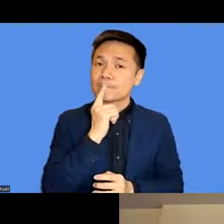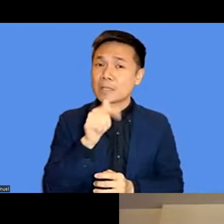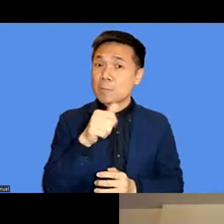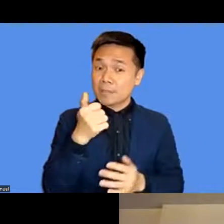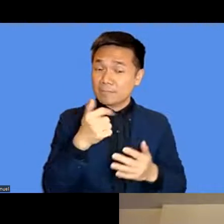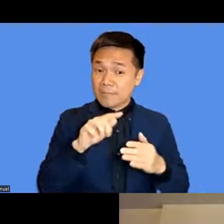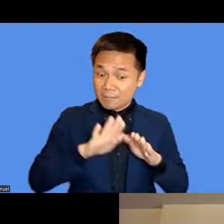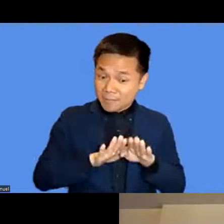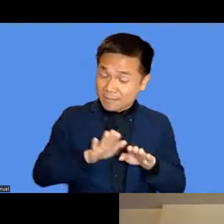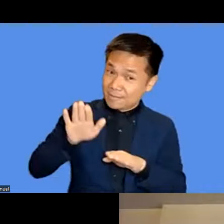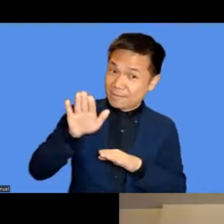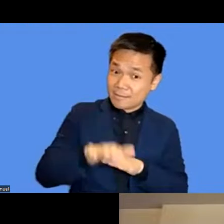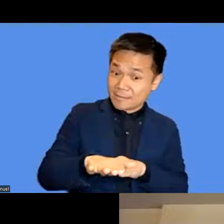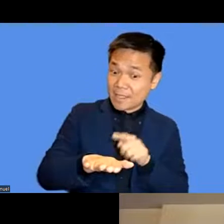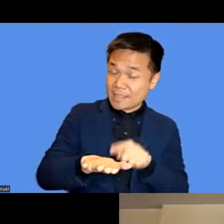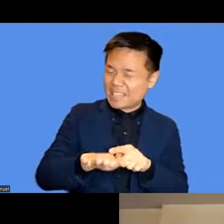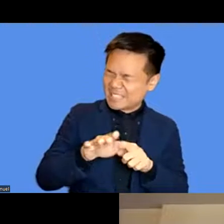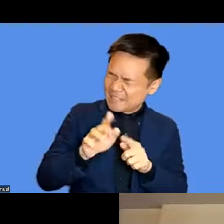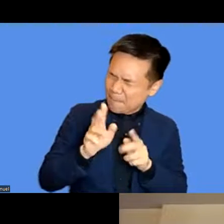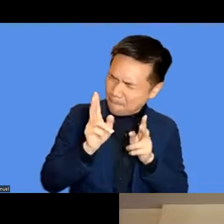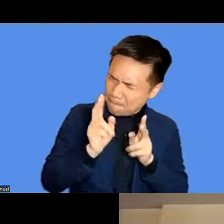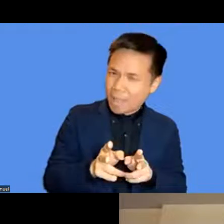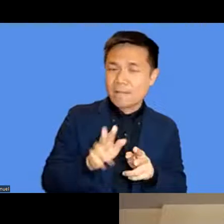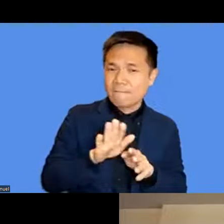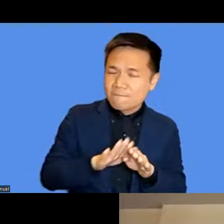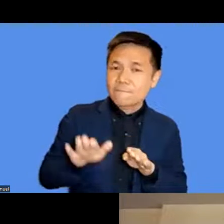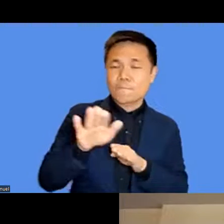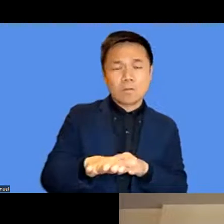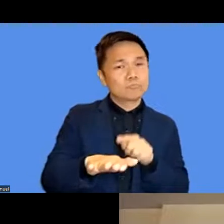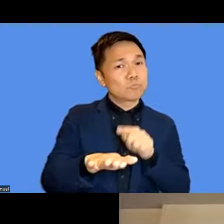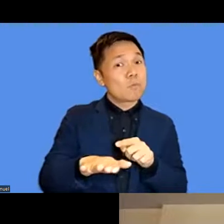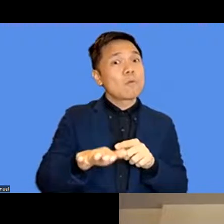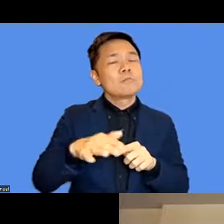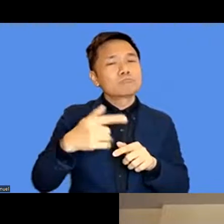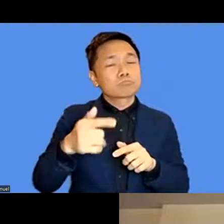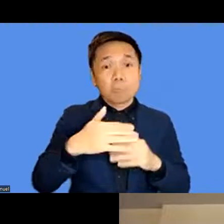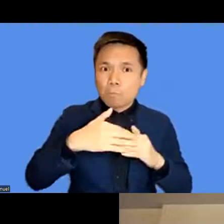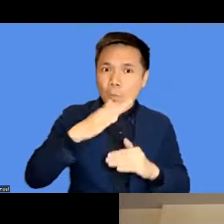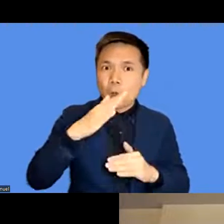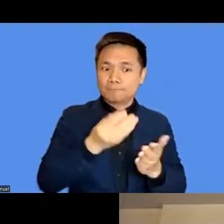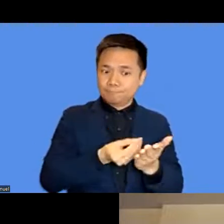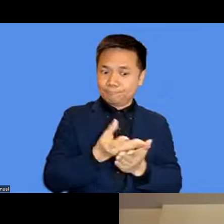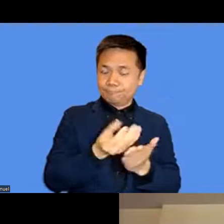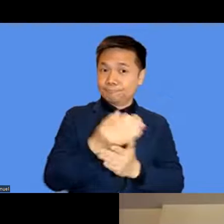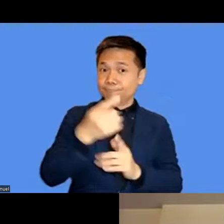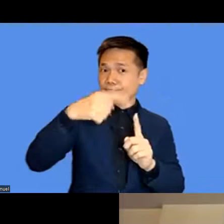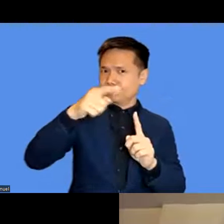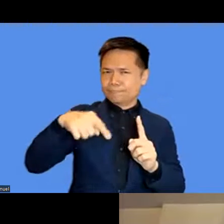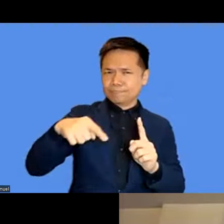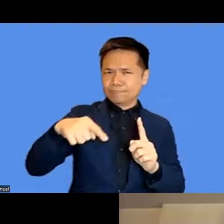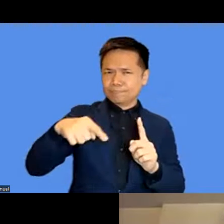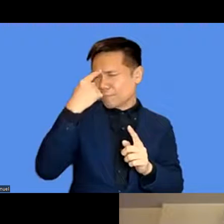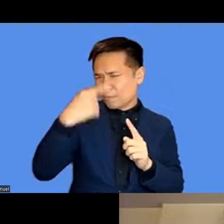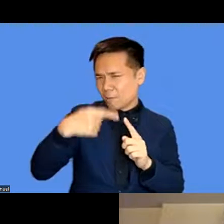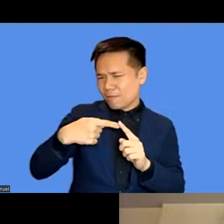that the community could take to further citizen generated data by itself and also in conjunction